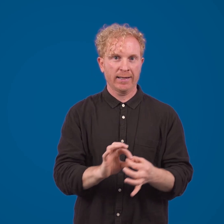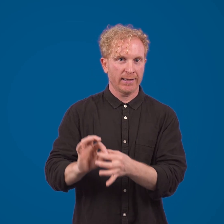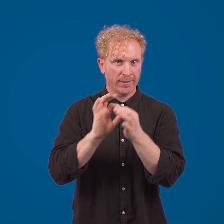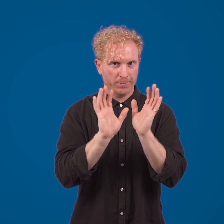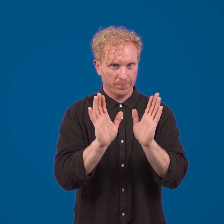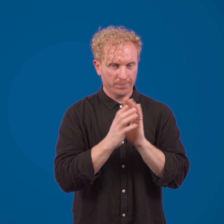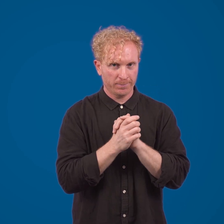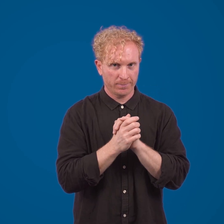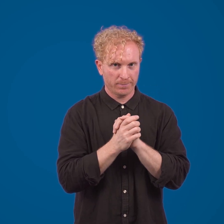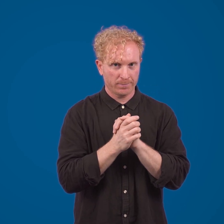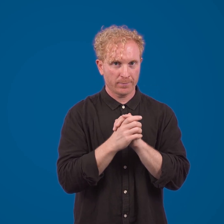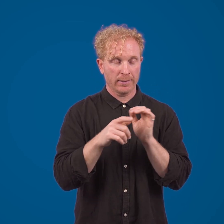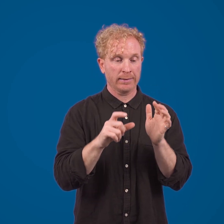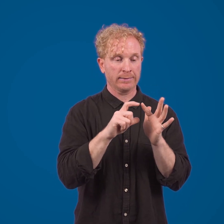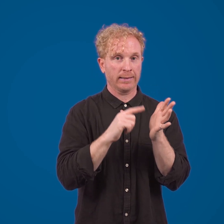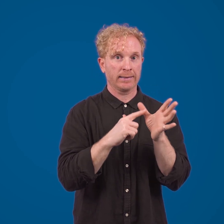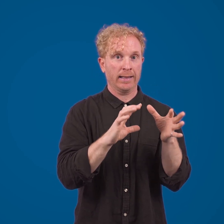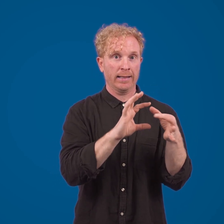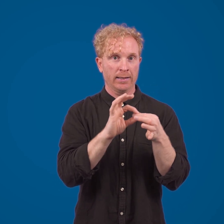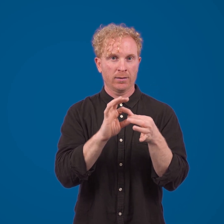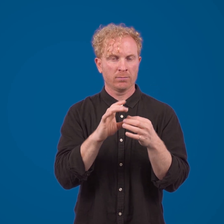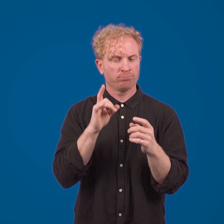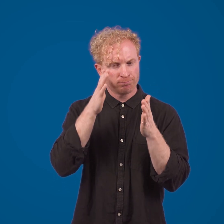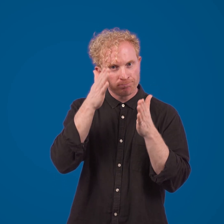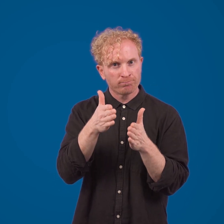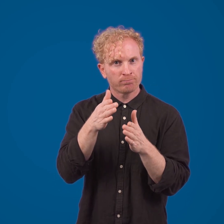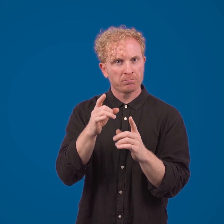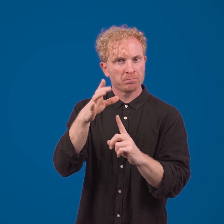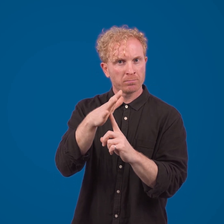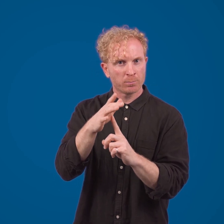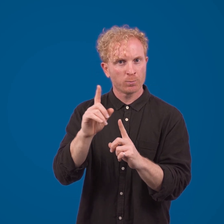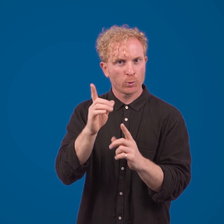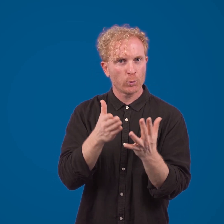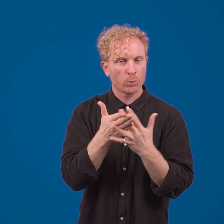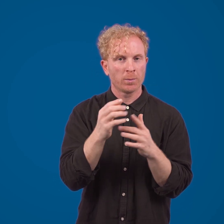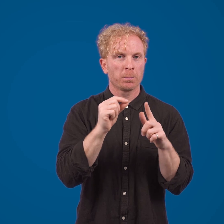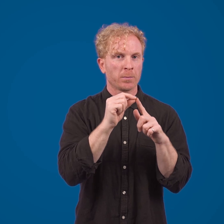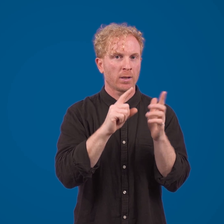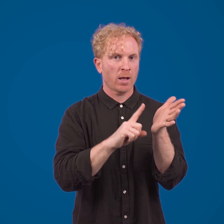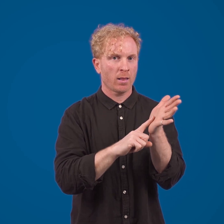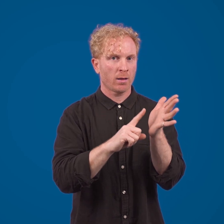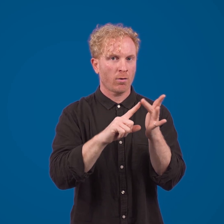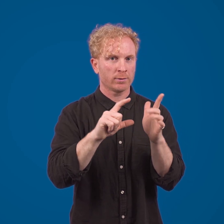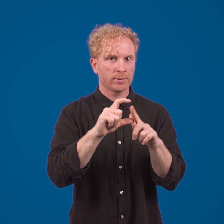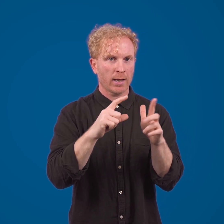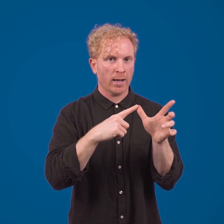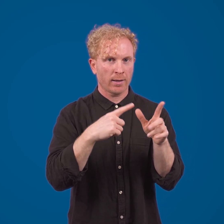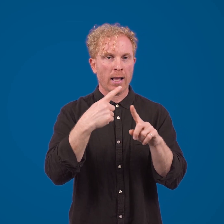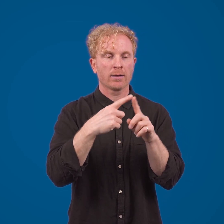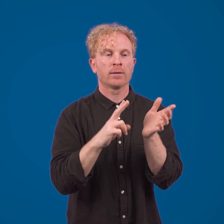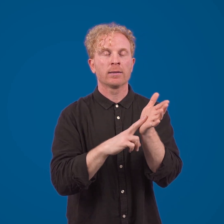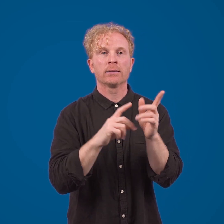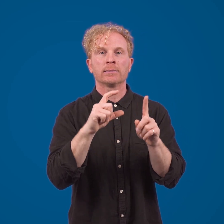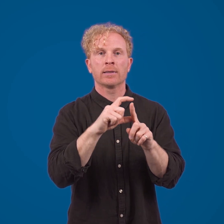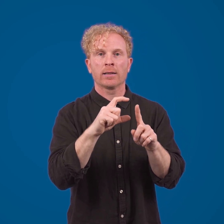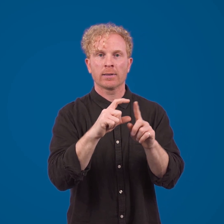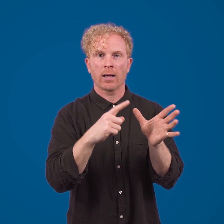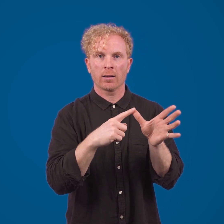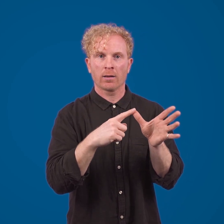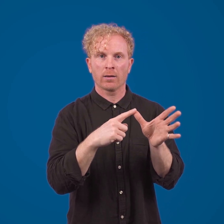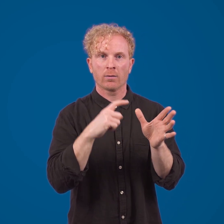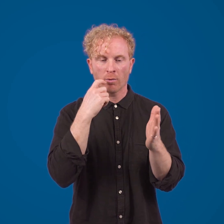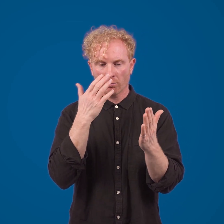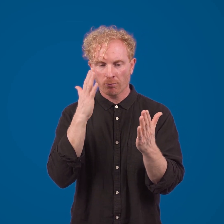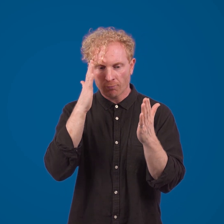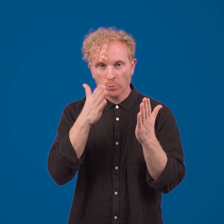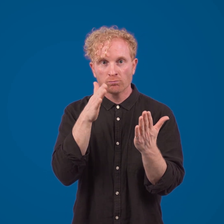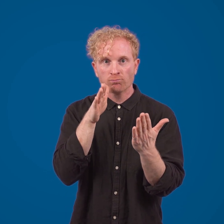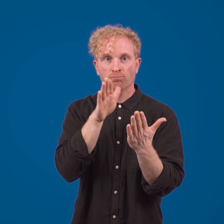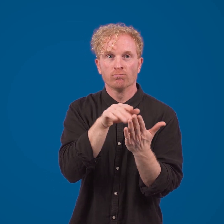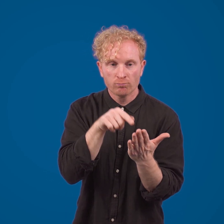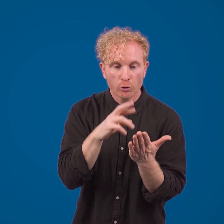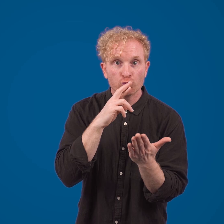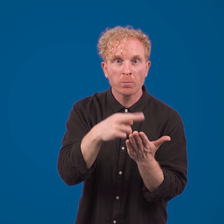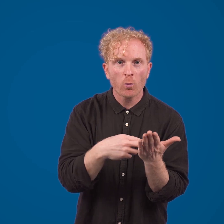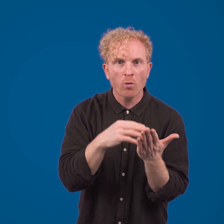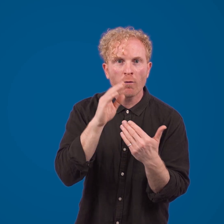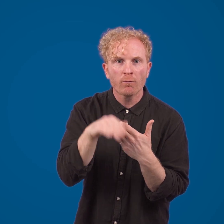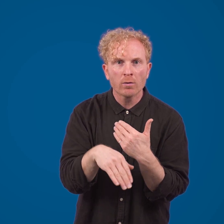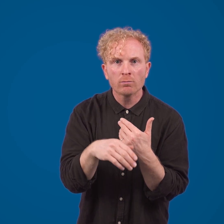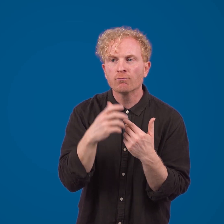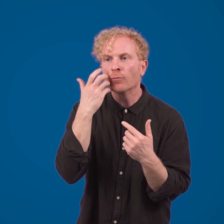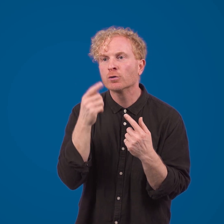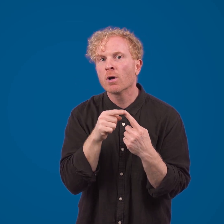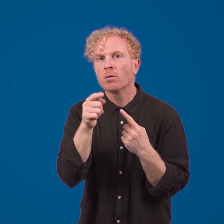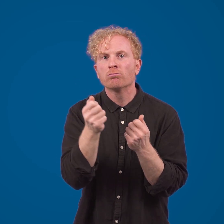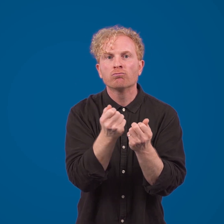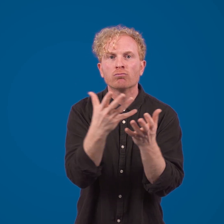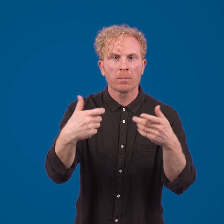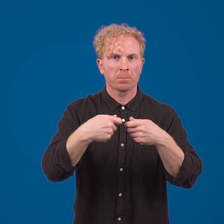Data linkage, particularly through the PLIDA and NDDA, will be drawn on to report against several future measures